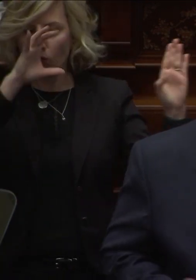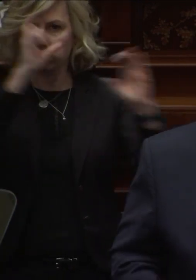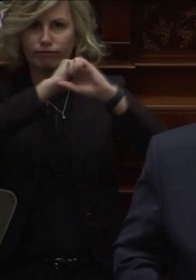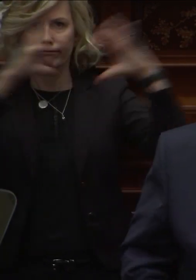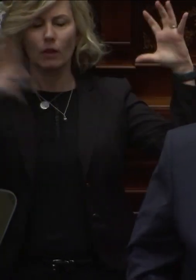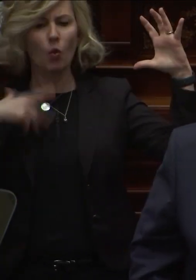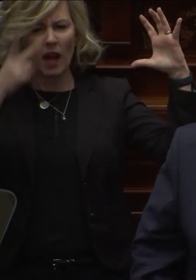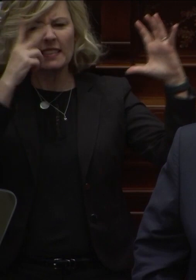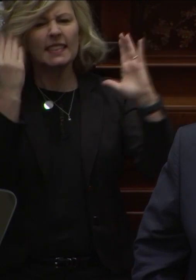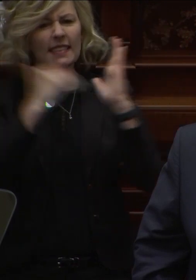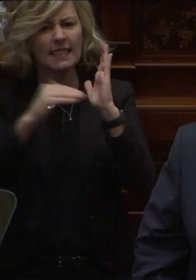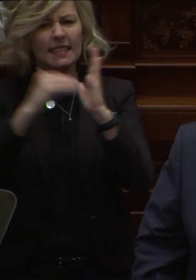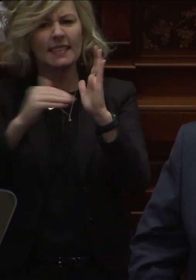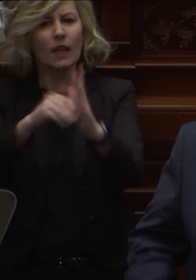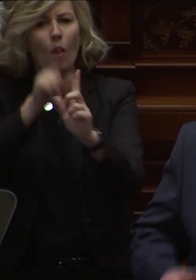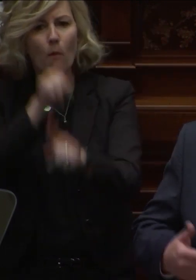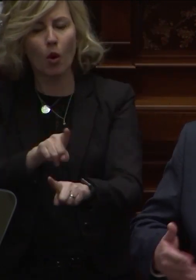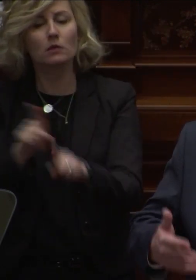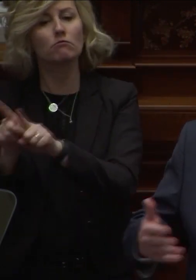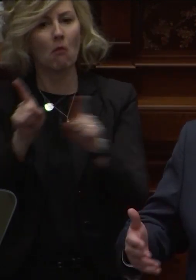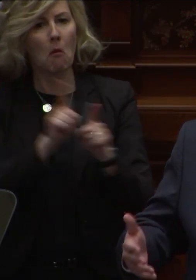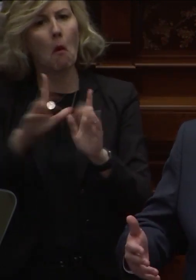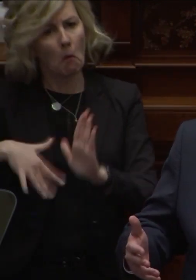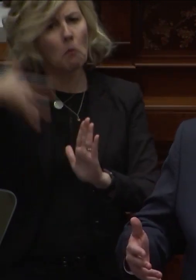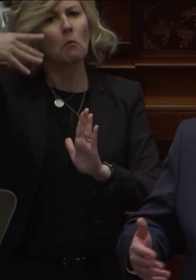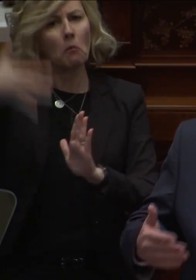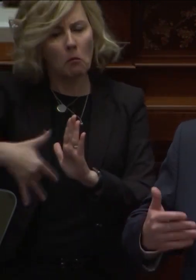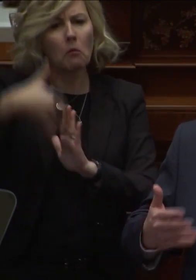JUST A LITTLE BIT, YOU WILL SEE THAT THE RECURRING REPORTS FROM